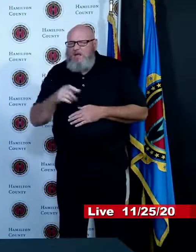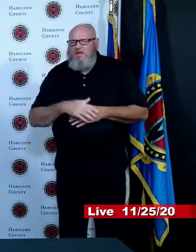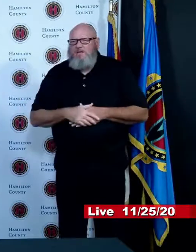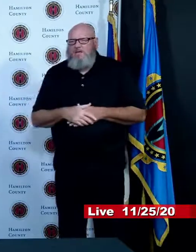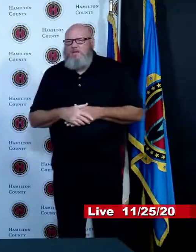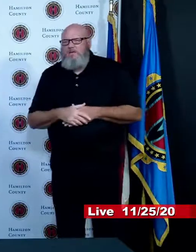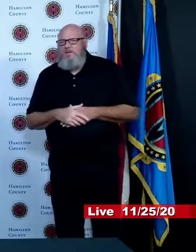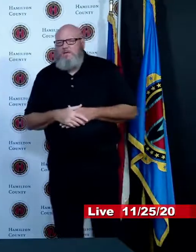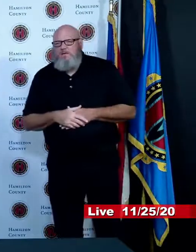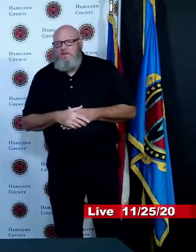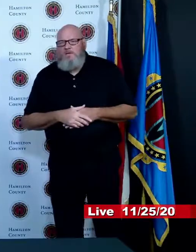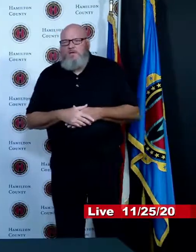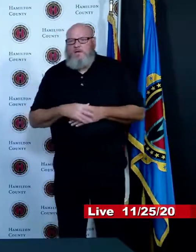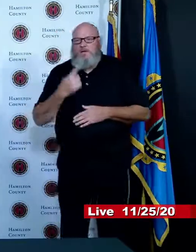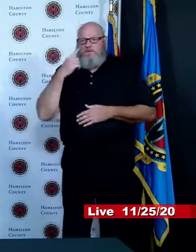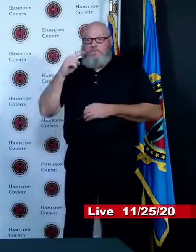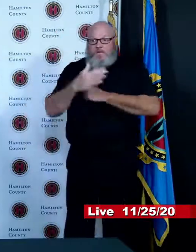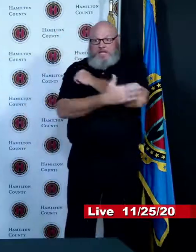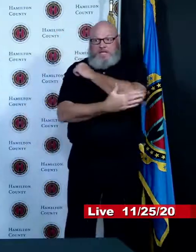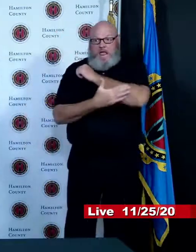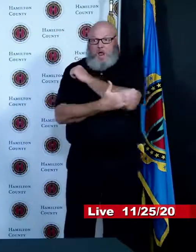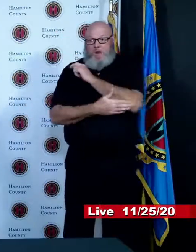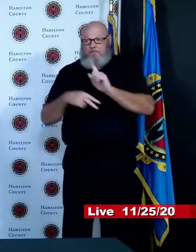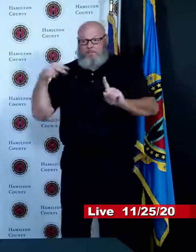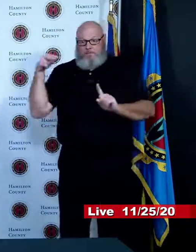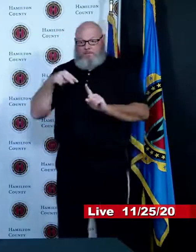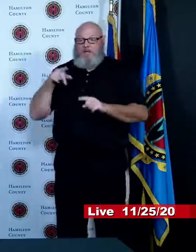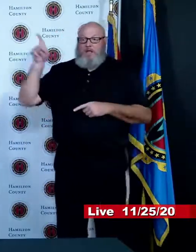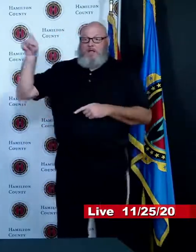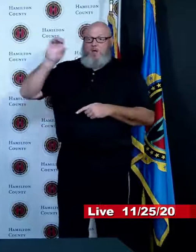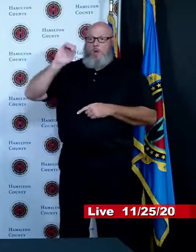first step is the Ohio department of health would have to change their standards so even if the CDC